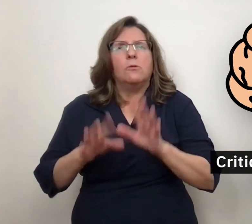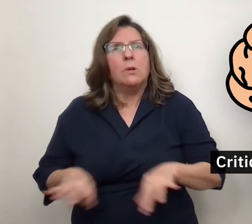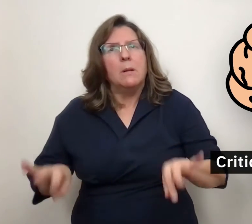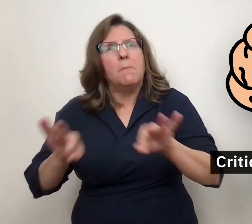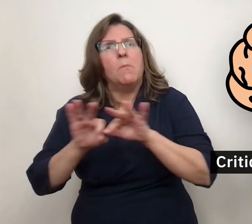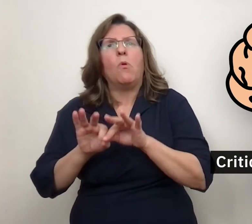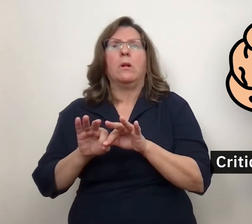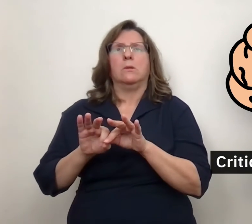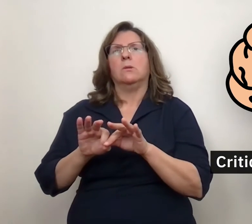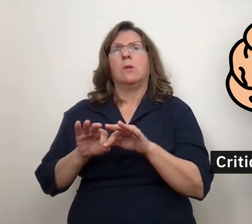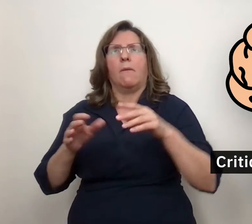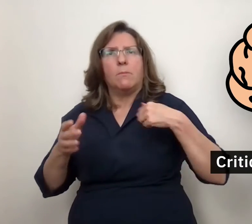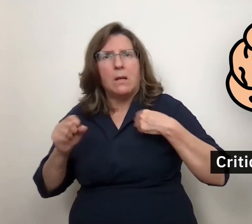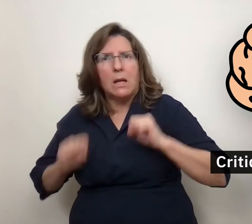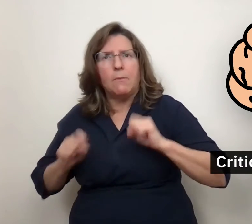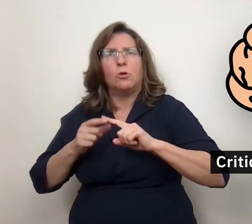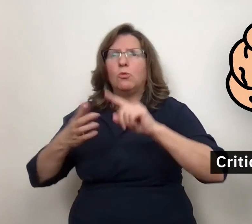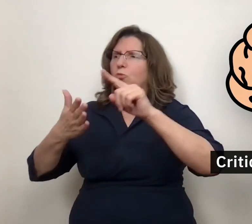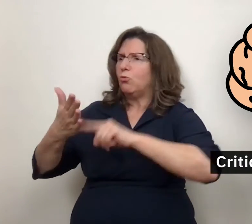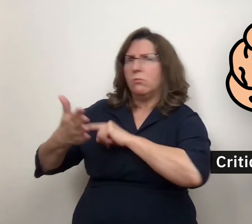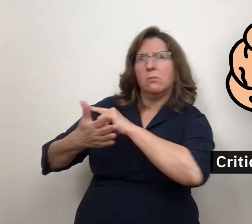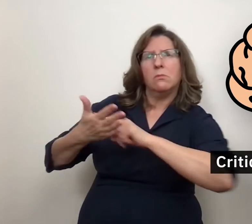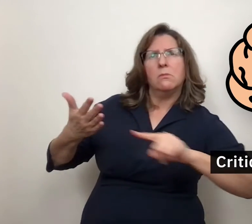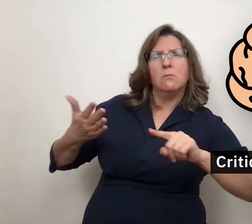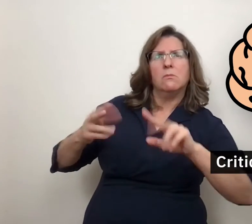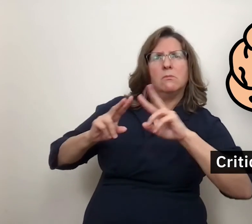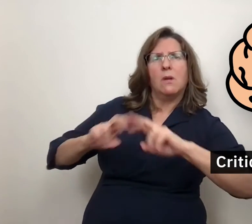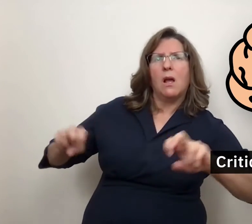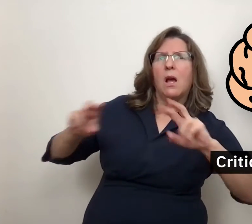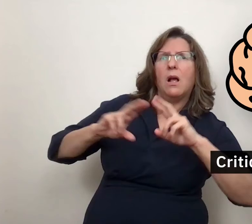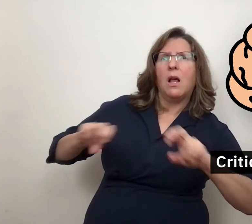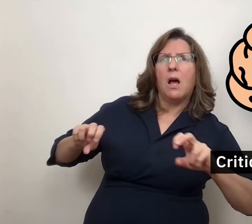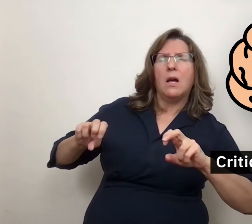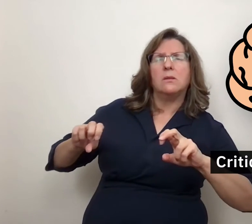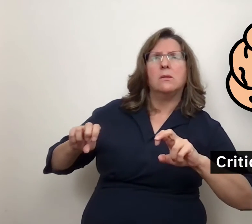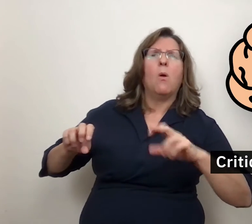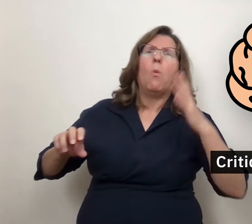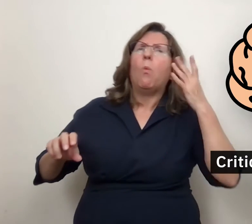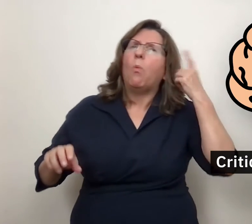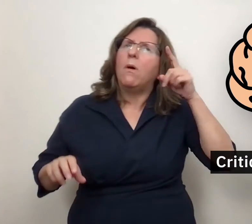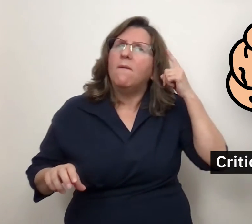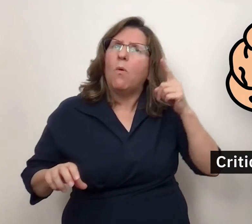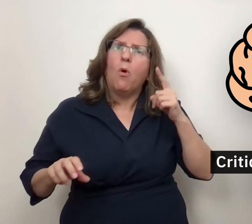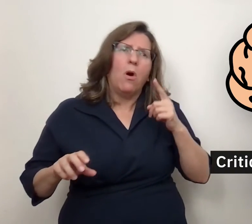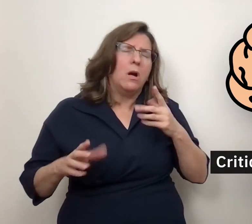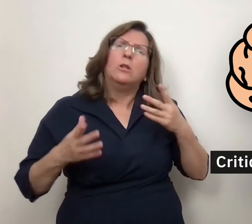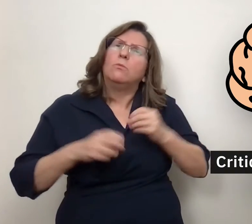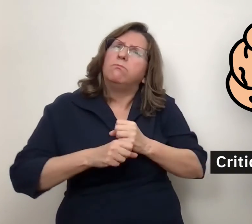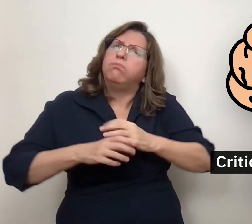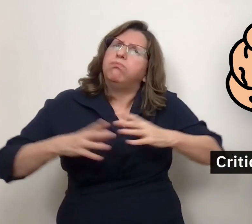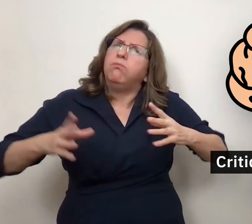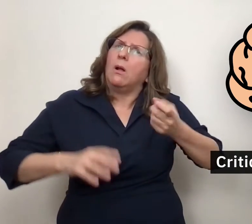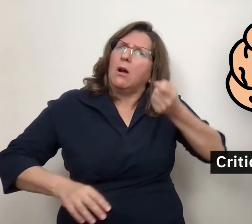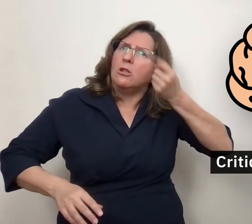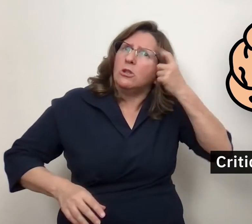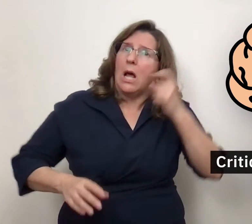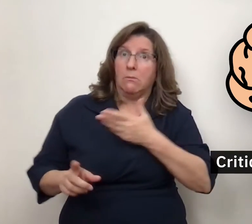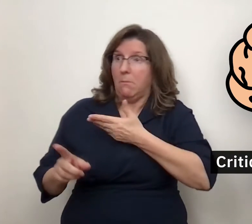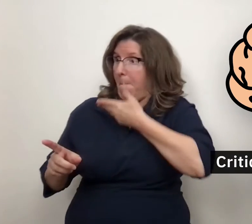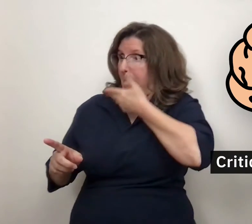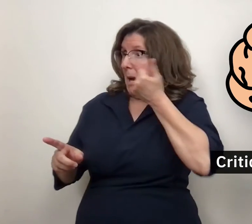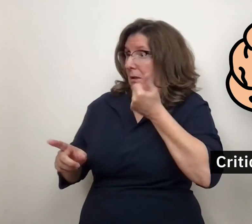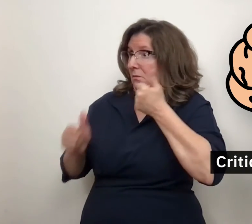must themselves be a native signer, that’s essential.